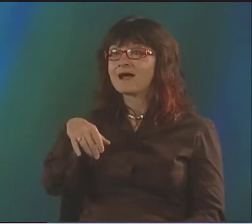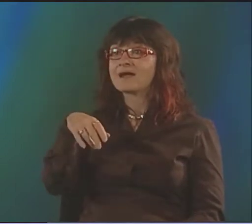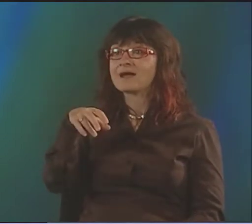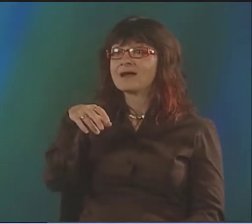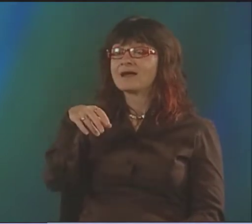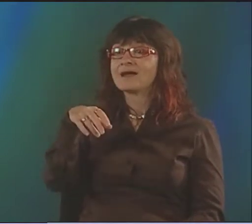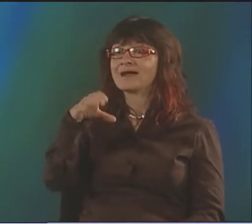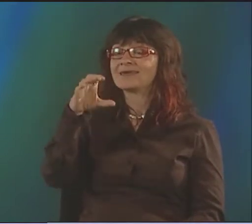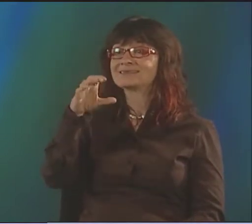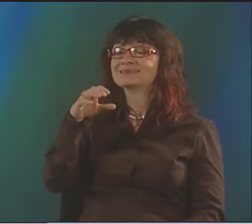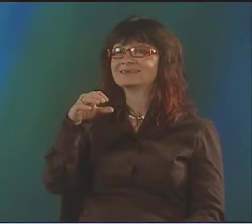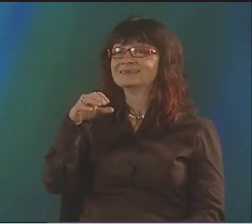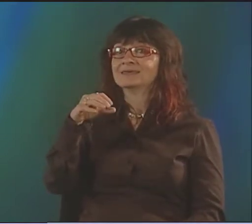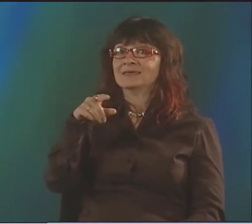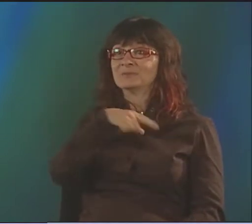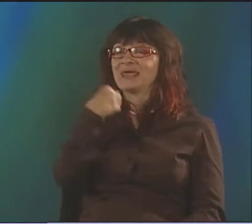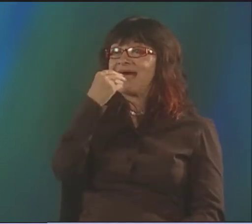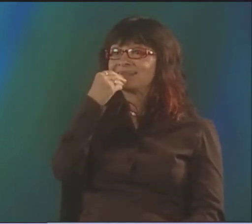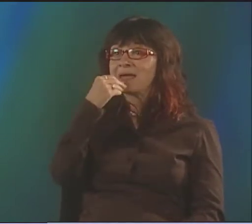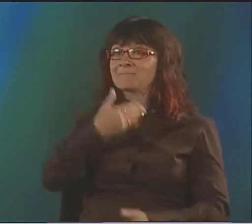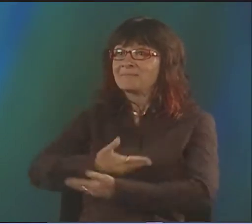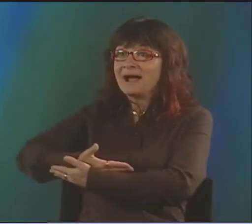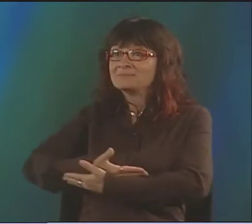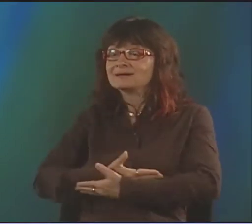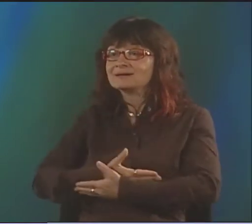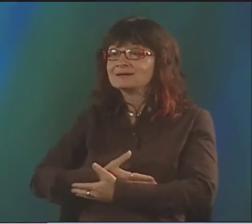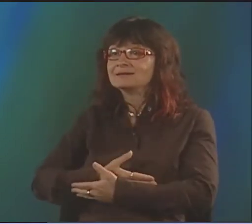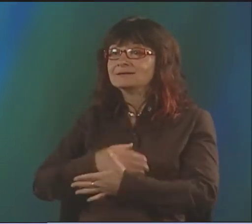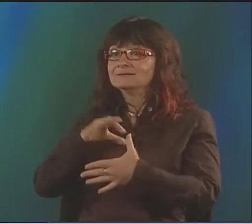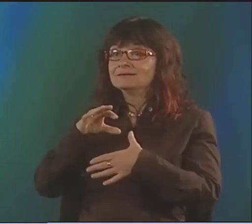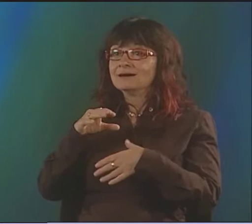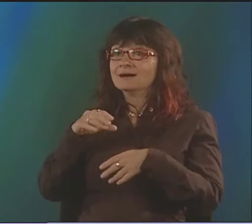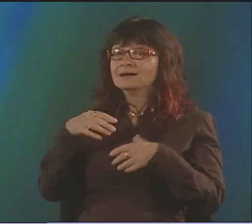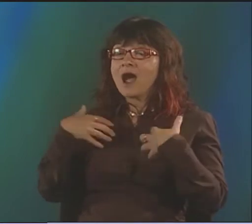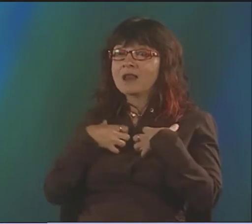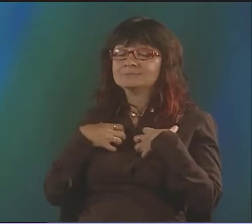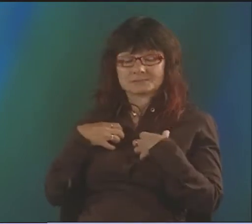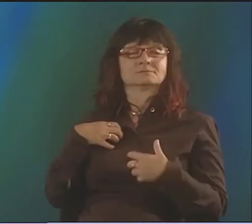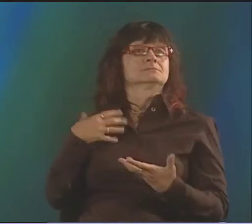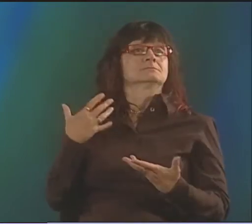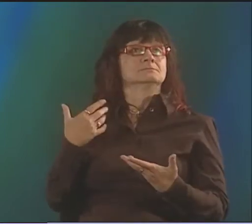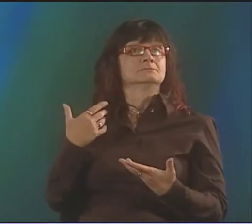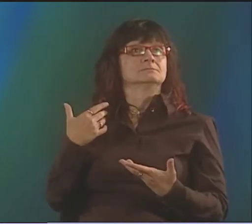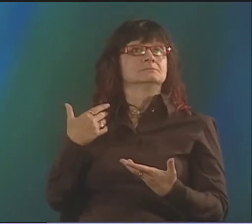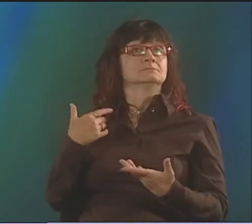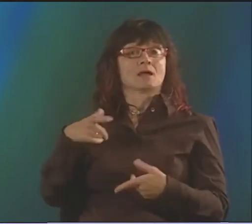AND IN THIS BROCHURE, THEY WERE TALKING ABOUT VEAL. NOW, I HAD NO AWARENESS OF WHERE VEAL CAME FROM AT THE TIME.